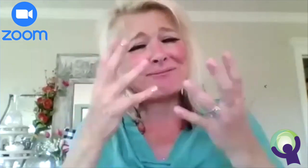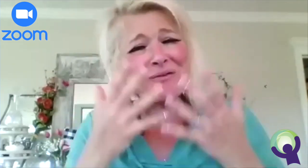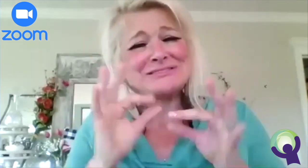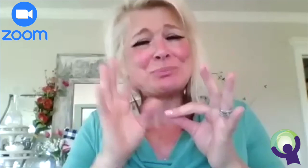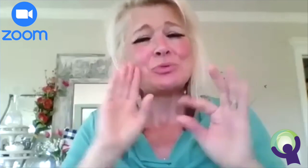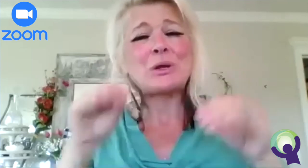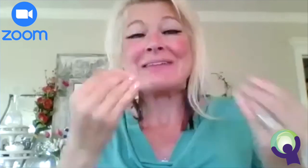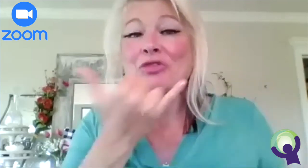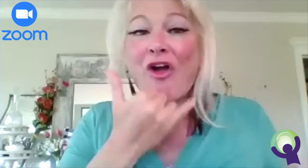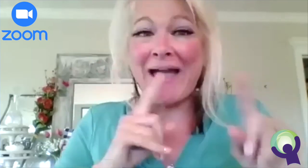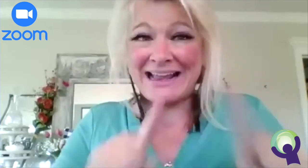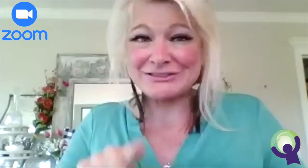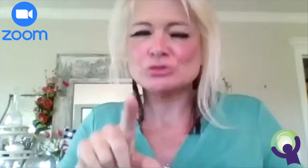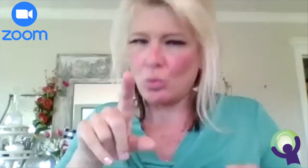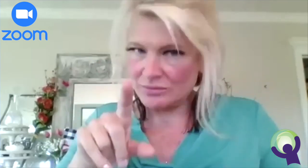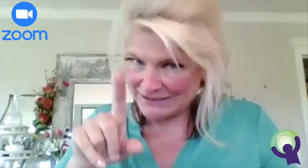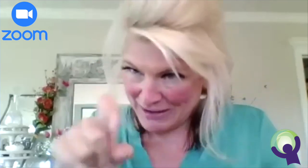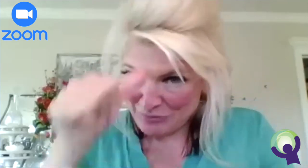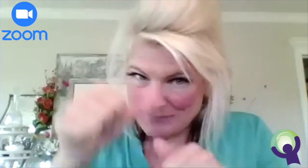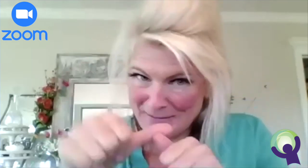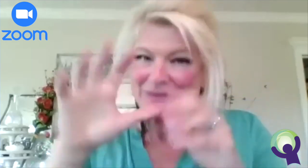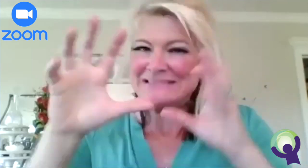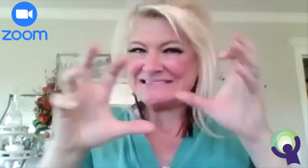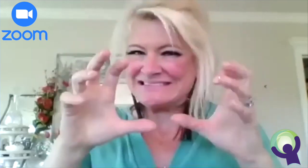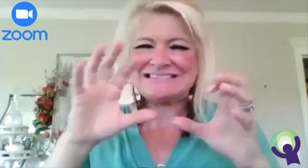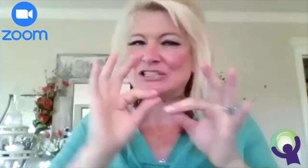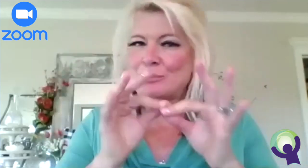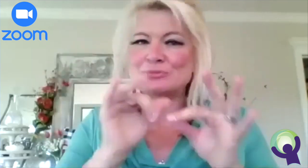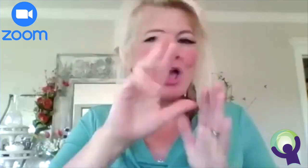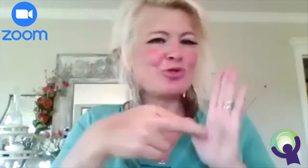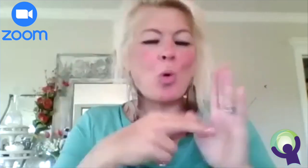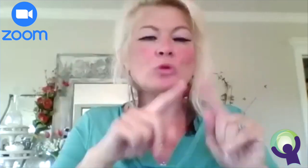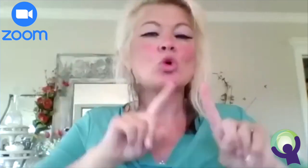and sometimes unfortunately, the interpreters will get the wrong answers, but remember